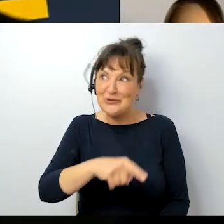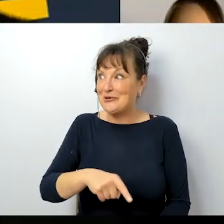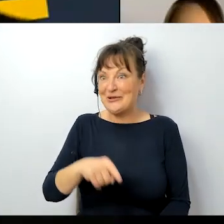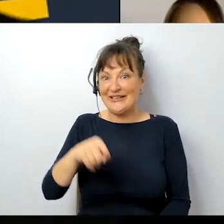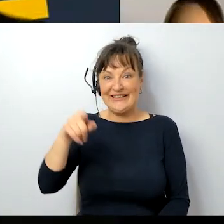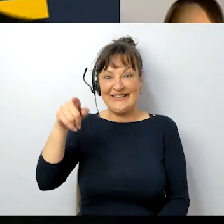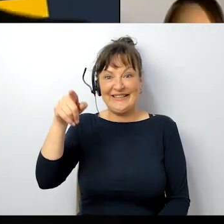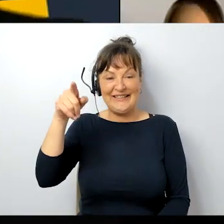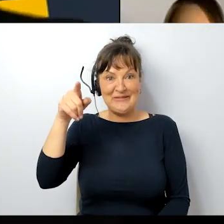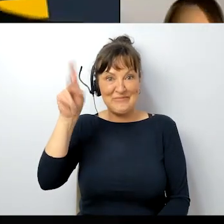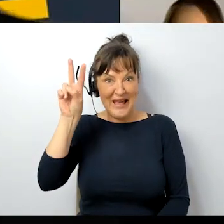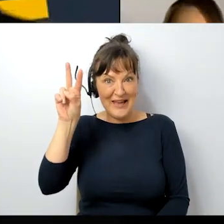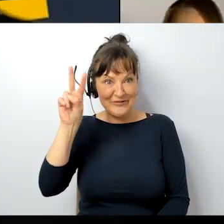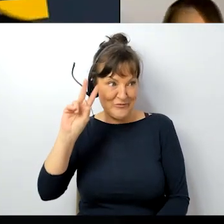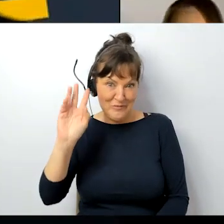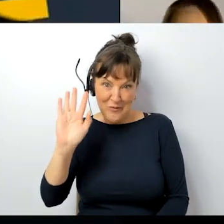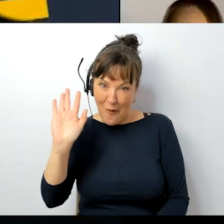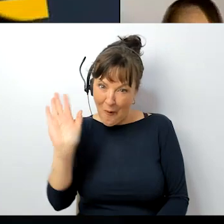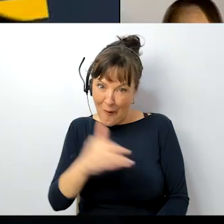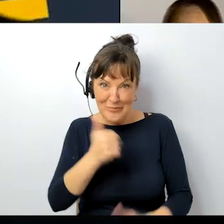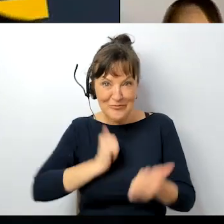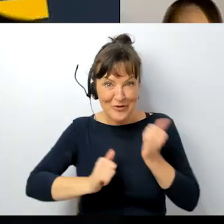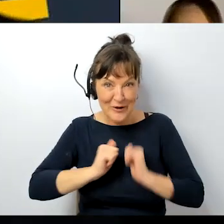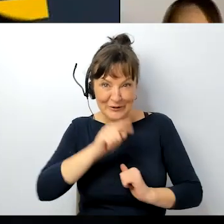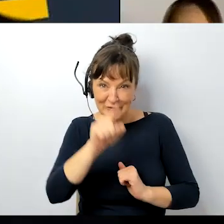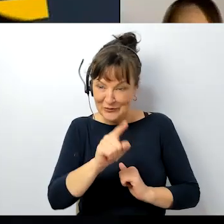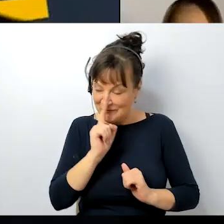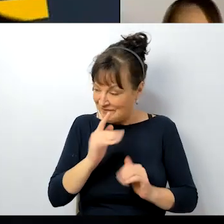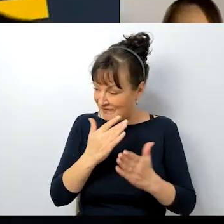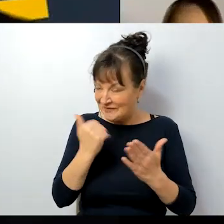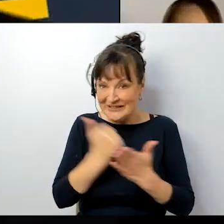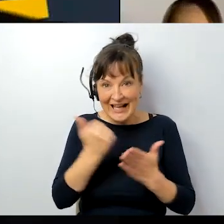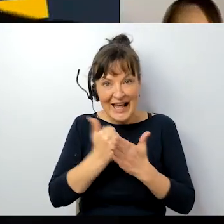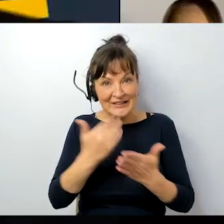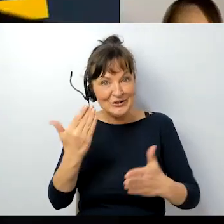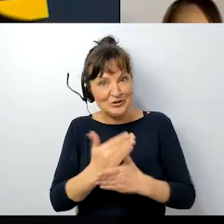Well I imagine that your big sister Sophie and your parents Danielle, are extremely proud of